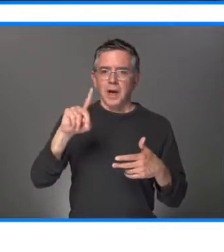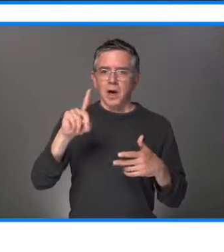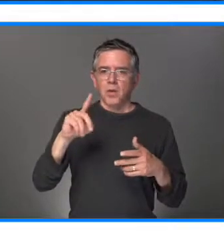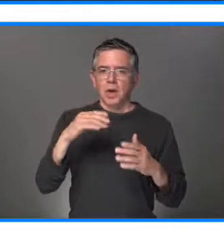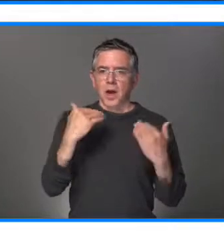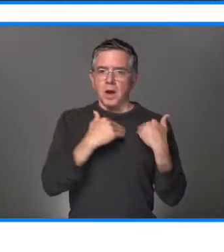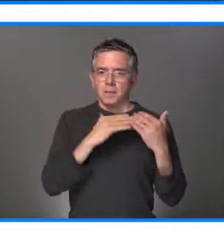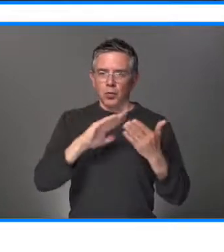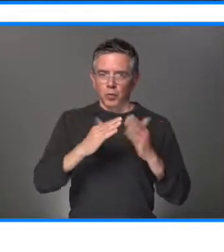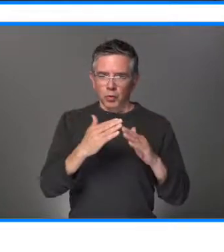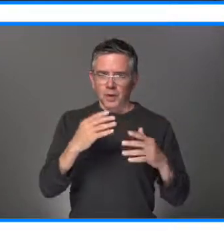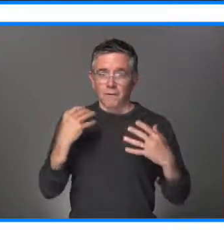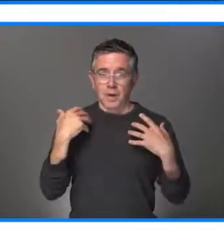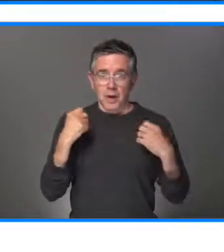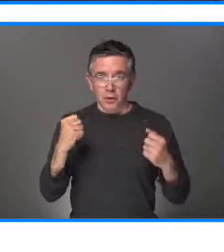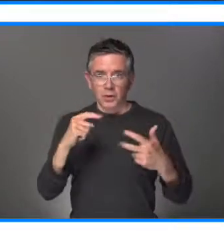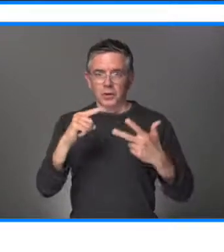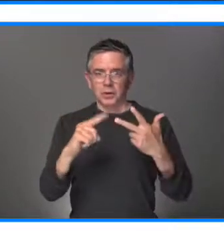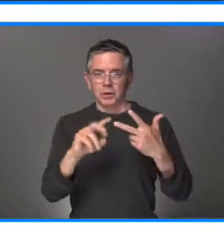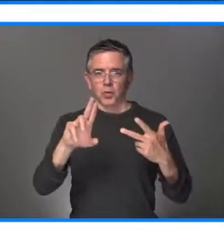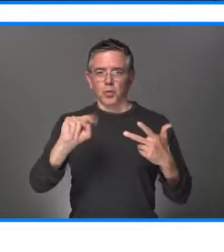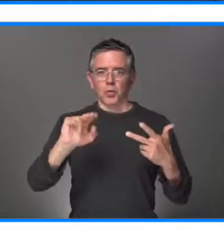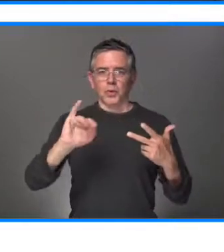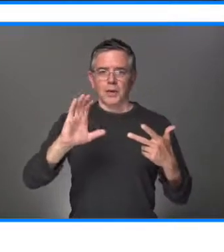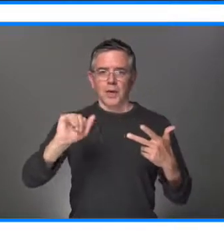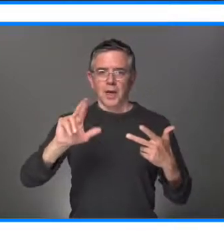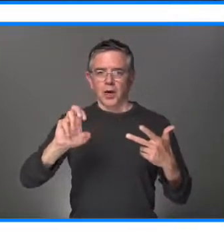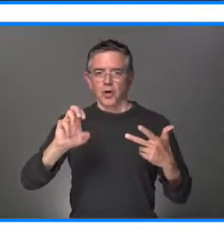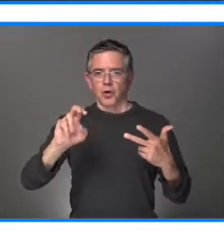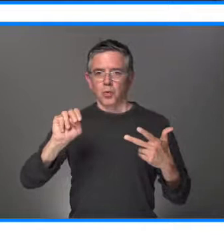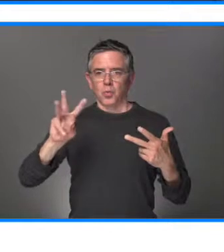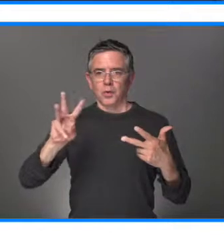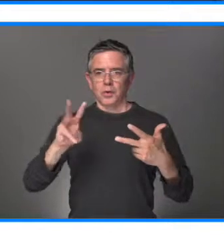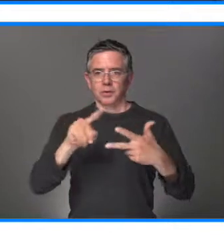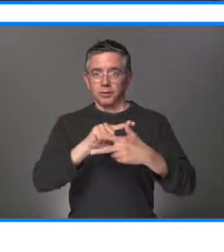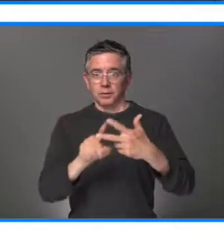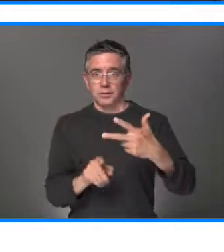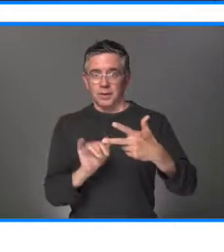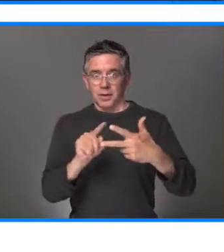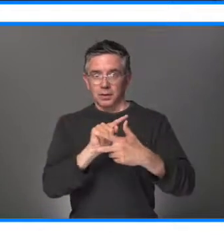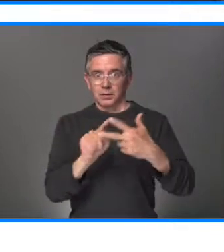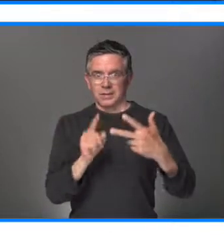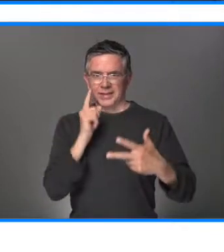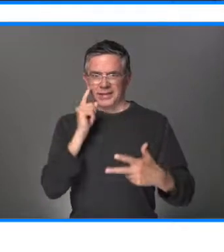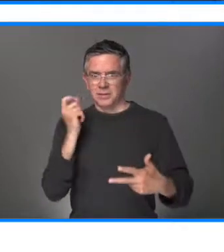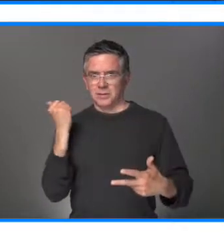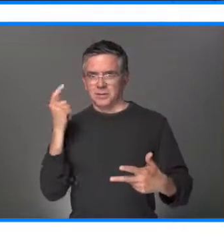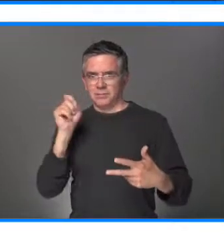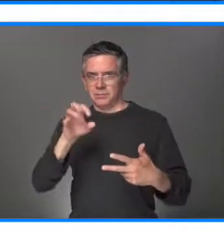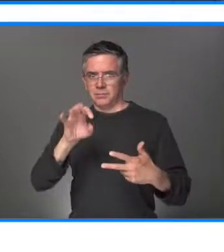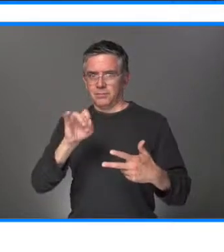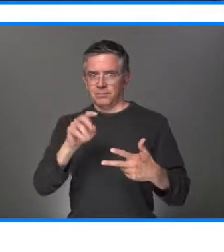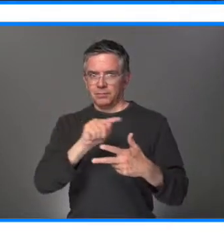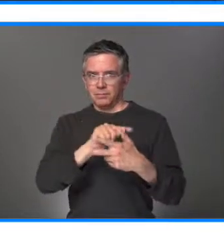like Northwest Regional Council, Washington, .org. The North Sound Accountable Community of Health